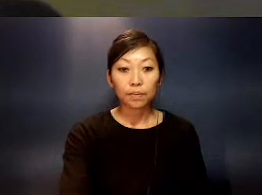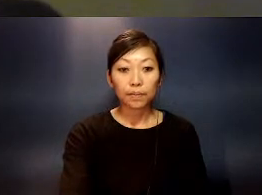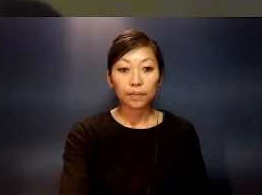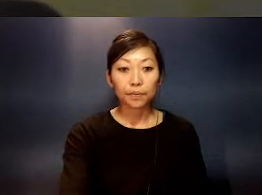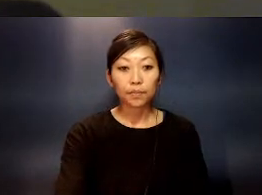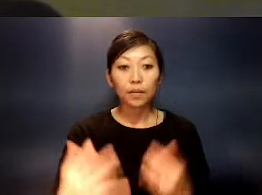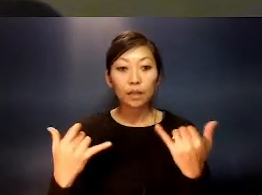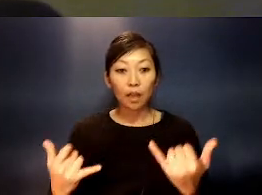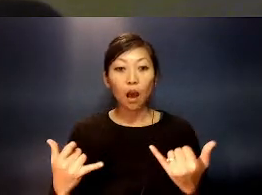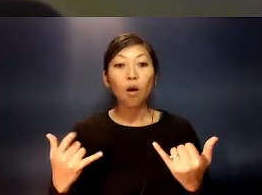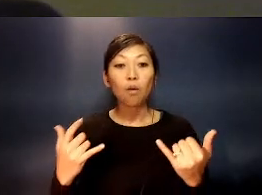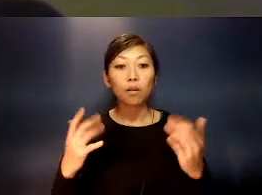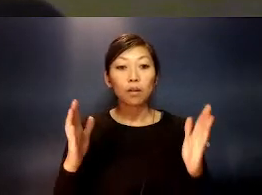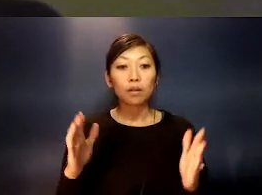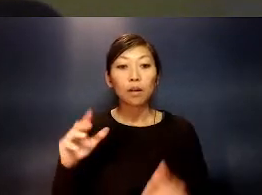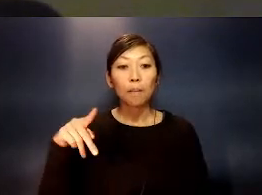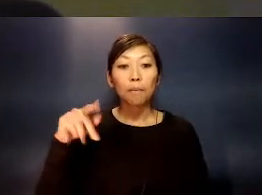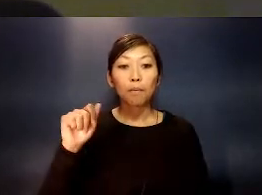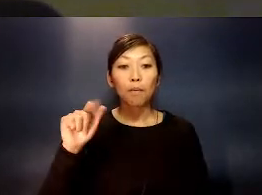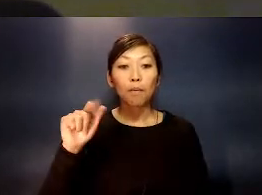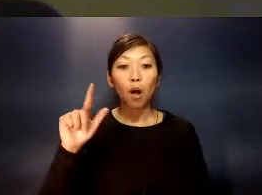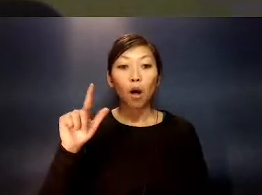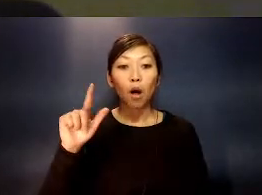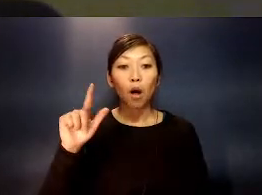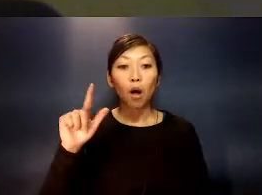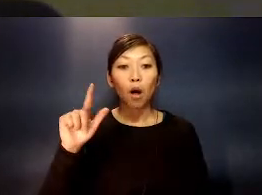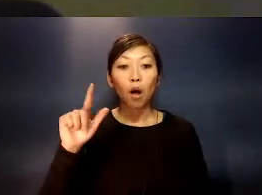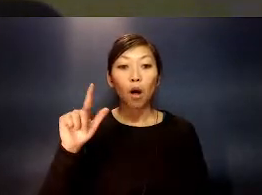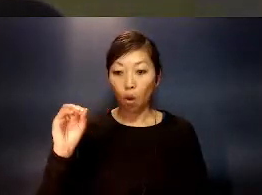I PUT MYSELF IN QUEUE, I DO WANT TO MAKE ONE COMMENT ABOUT THE TAX LEVY.